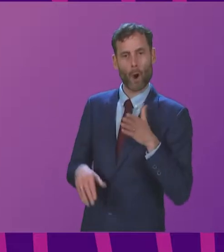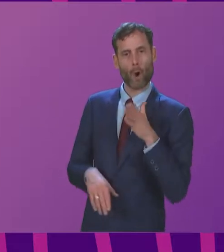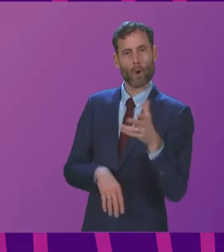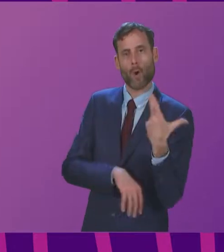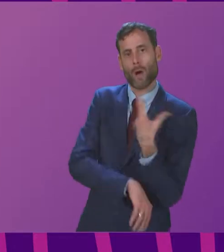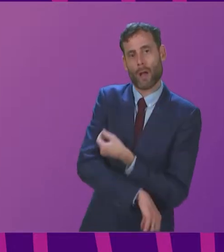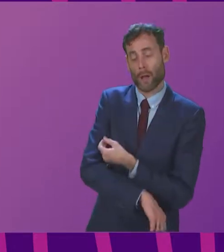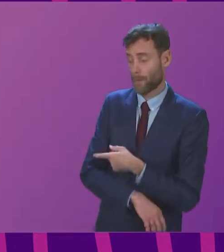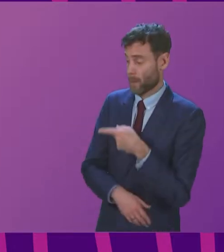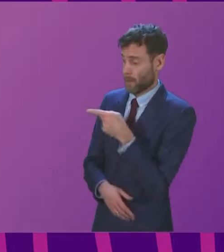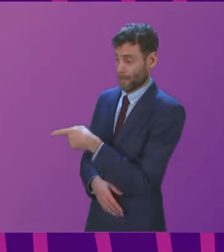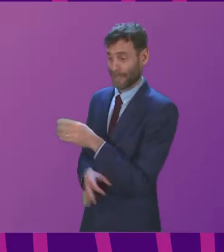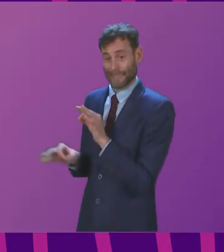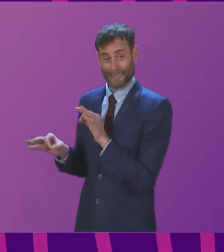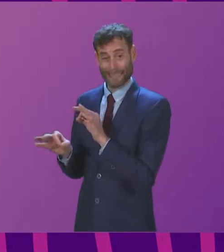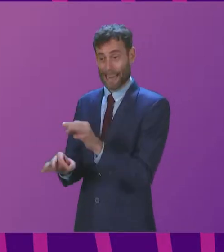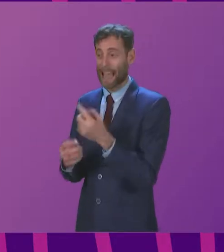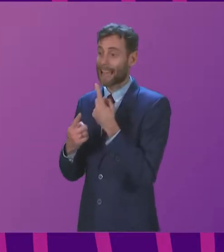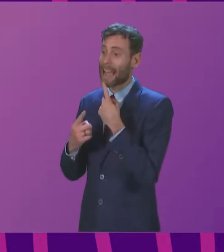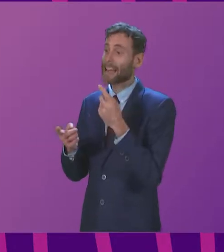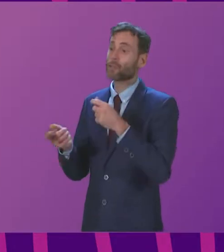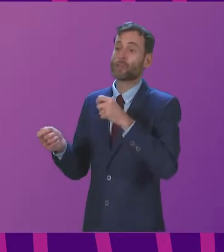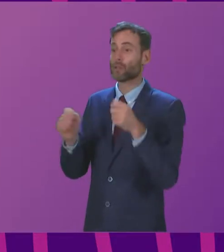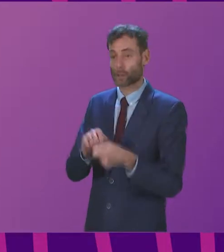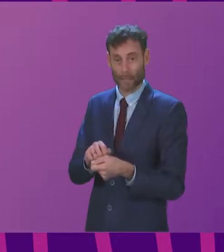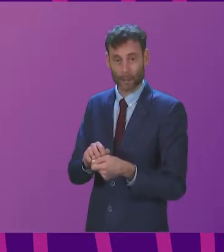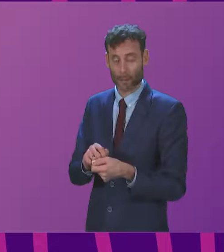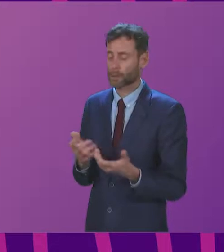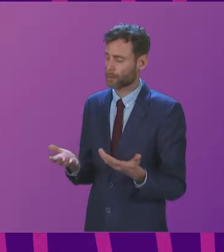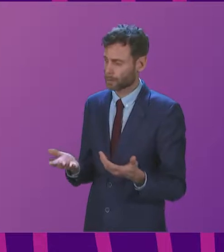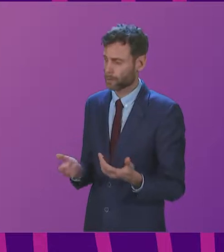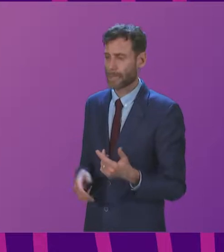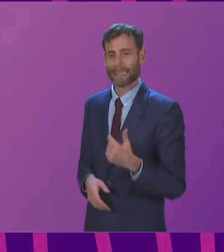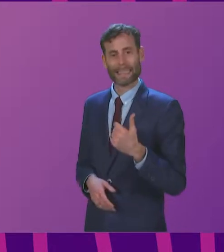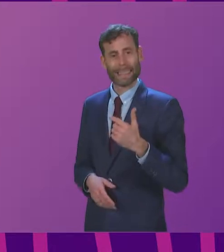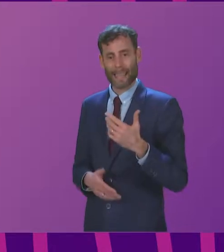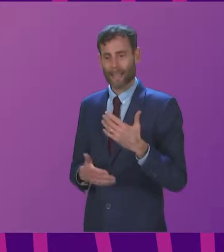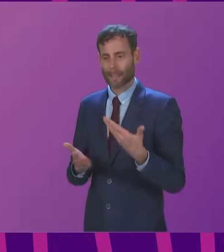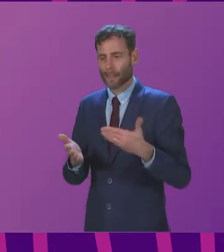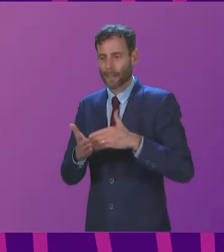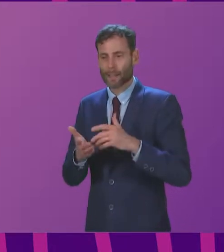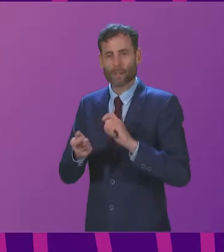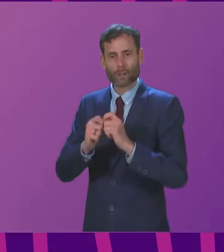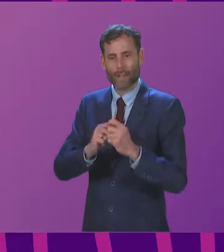by ministers here in Parliament, and their actual implementation, needs better communication